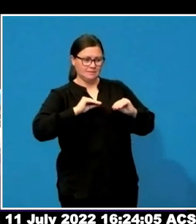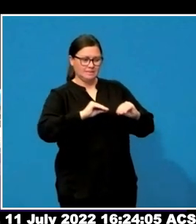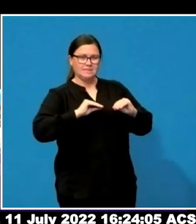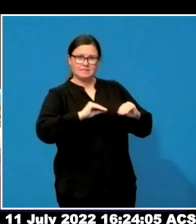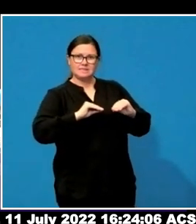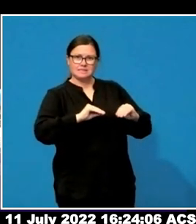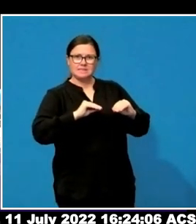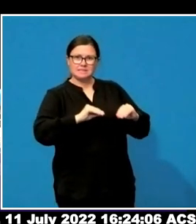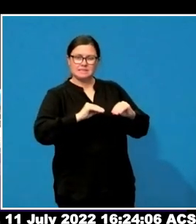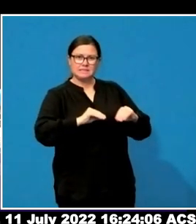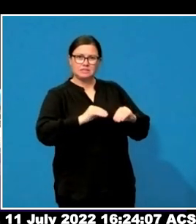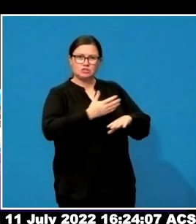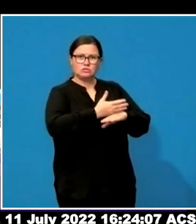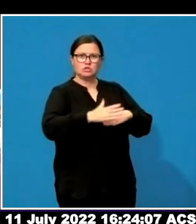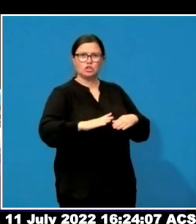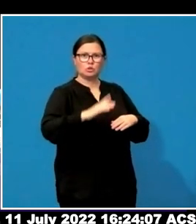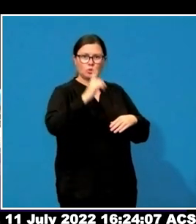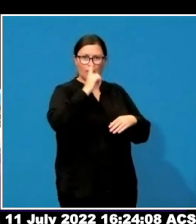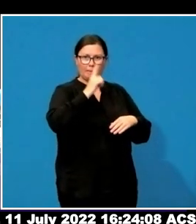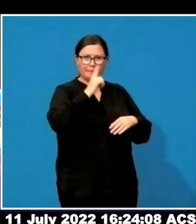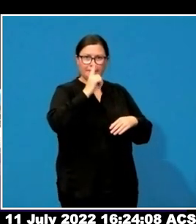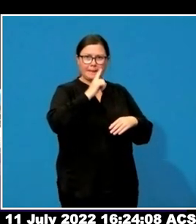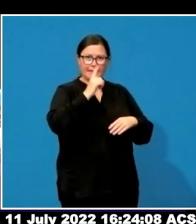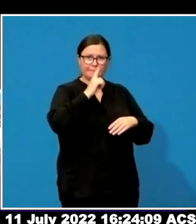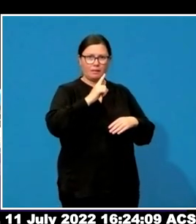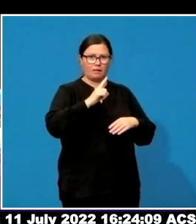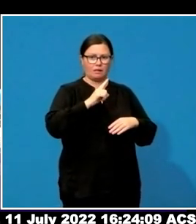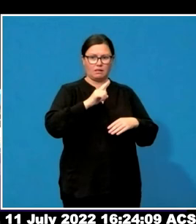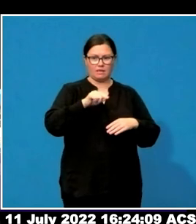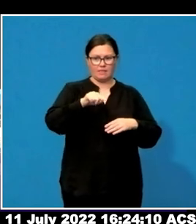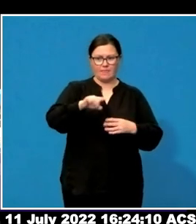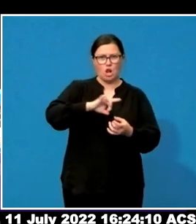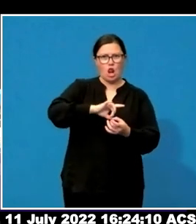benefits of which I think we could readily see. How would we do this? JODY BARNEY: